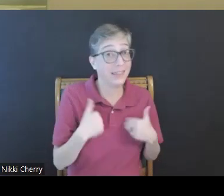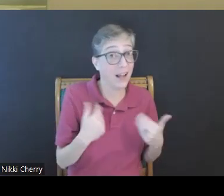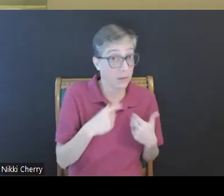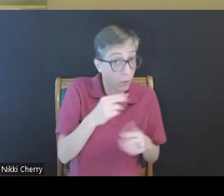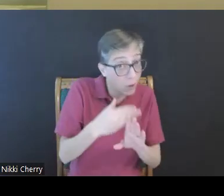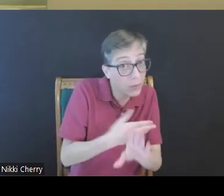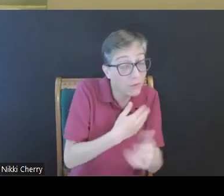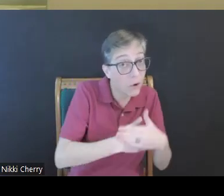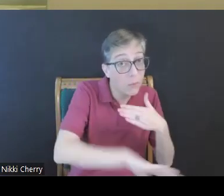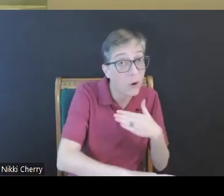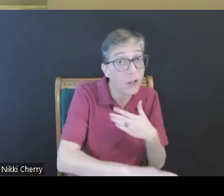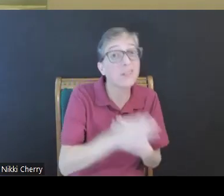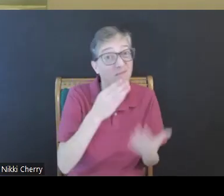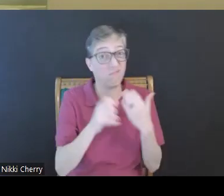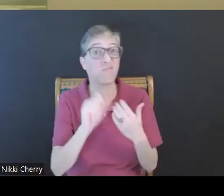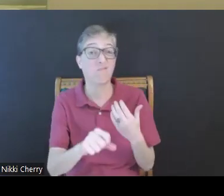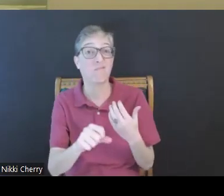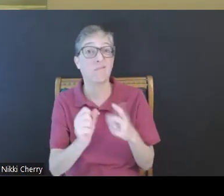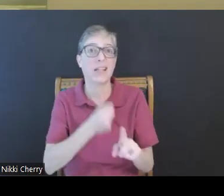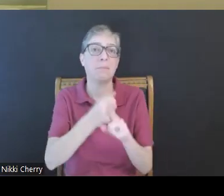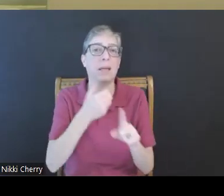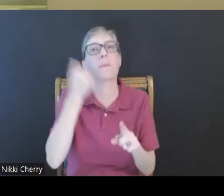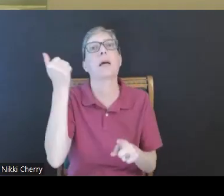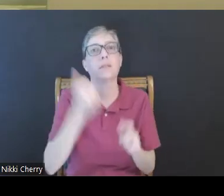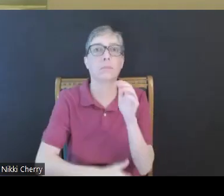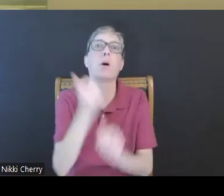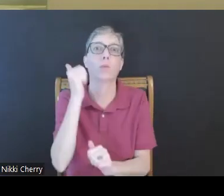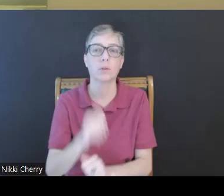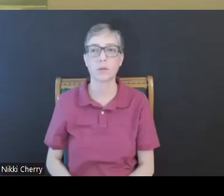can make the biggest difference and and this was a big eye opener for me because we worked